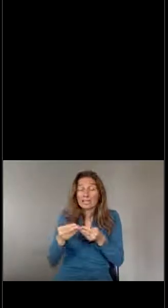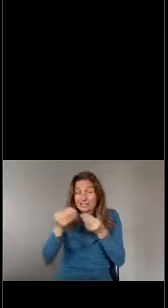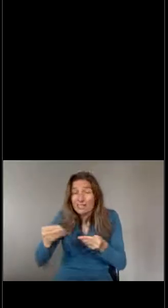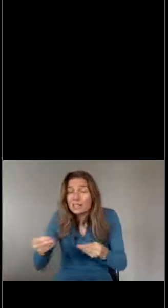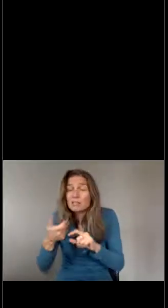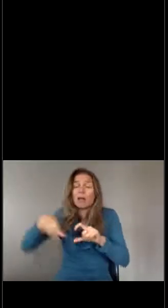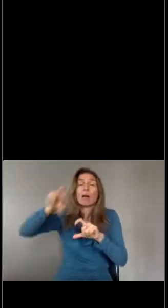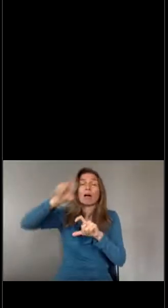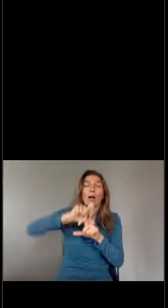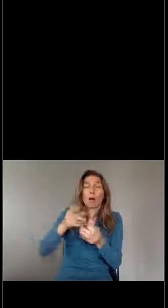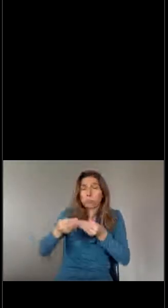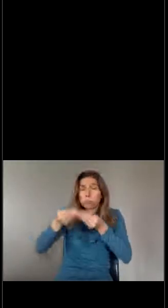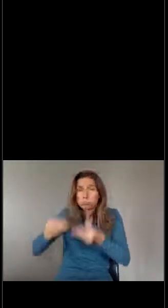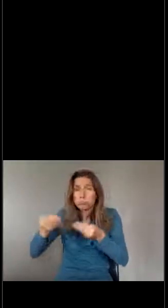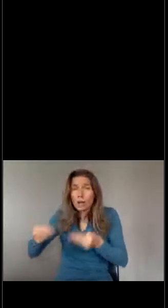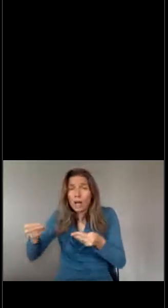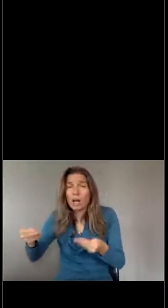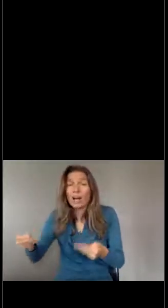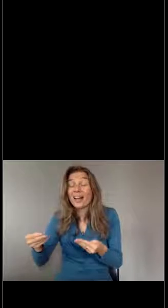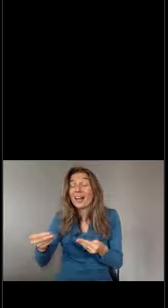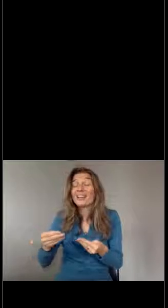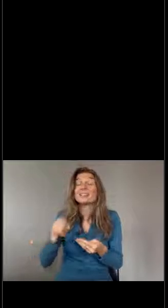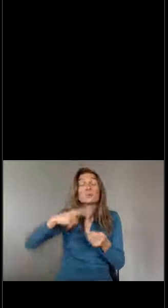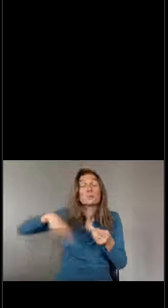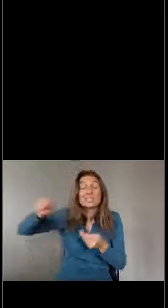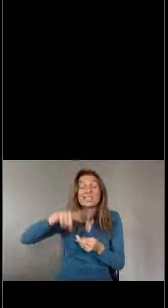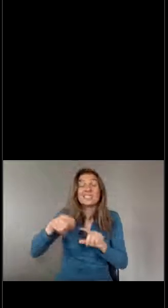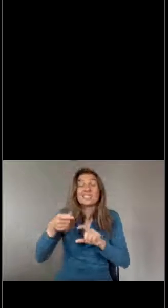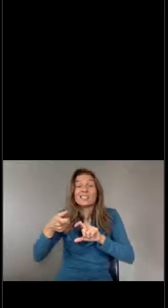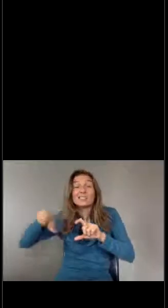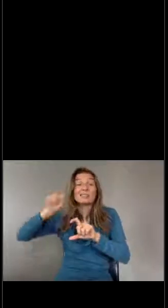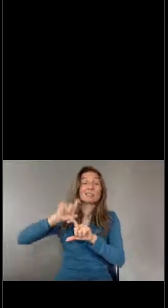And all of these goods and services cost $25 per month, let's say.